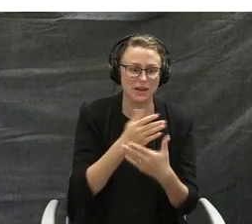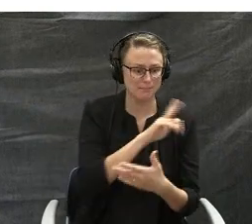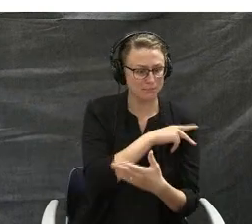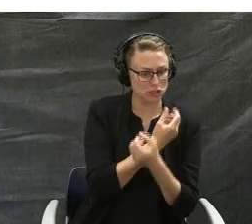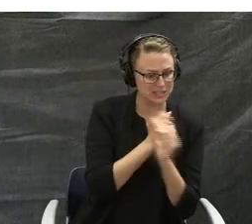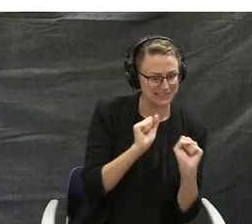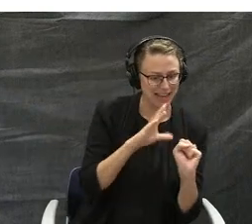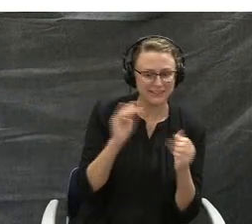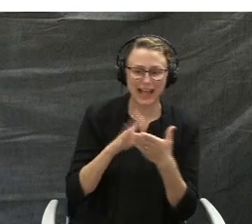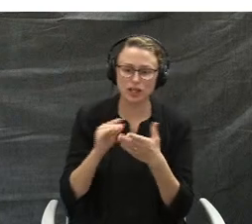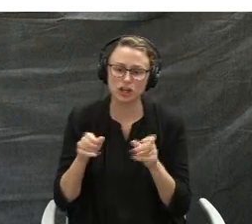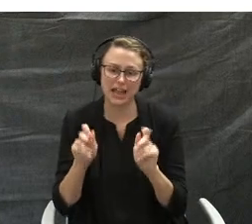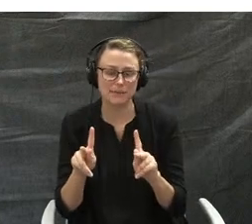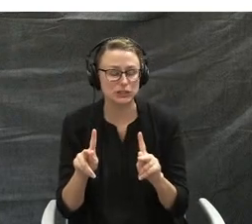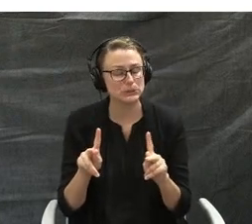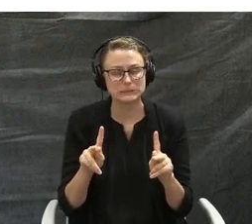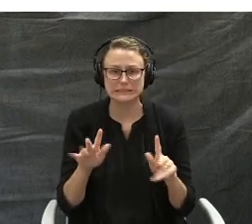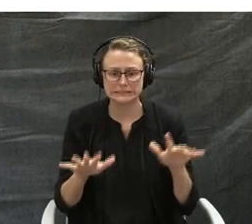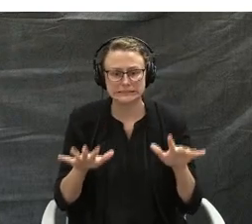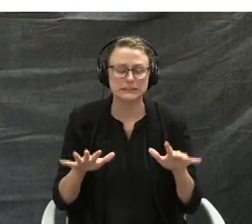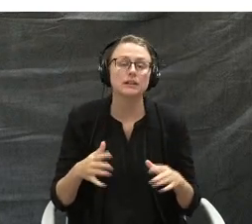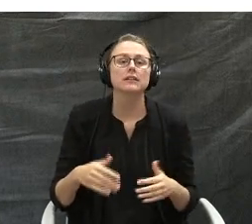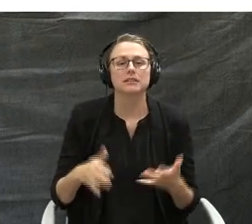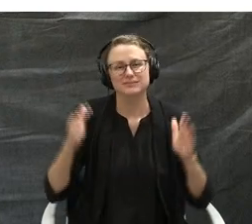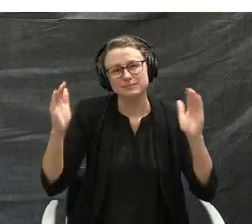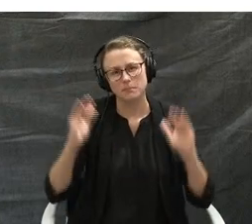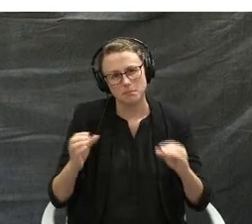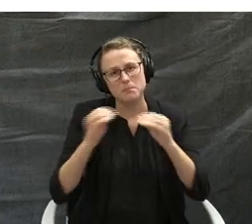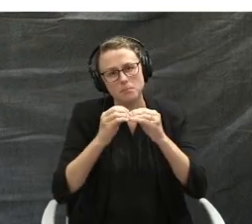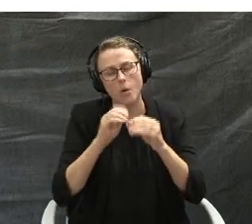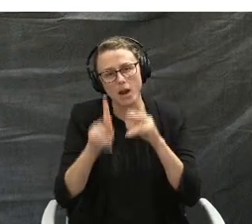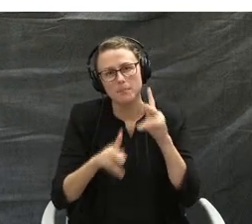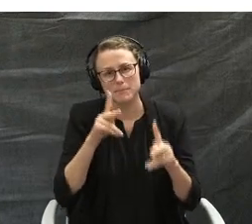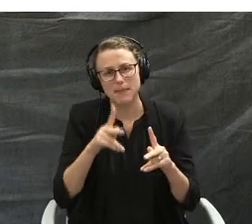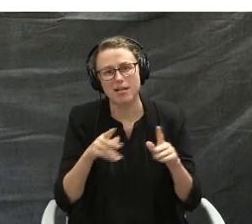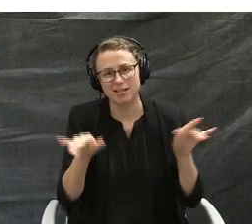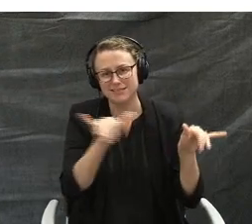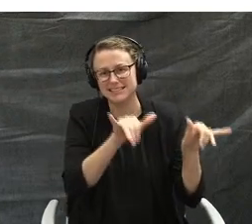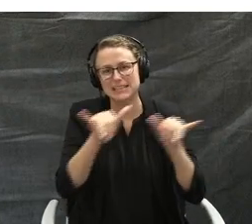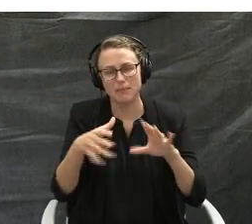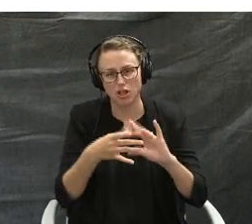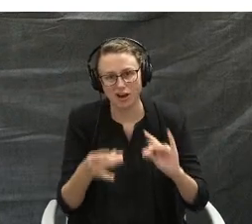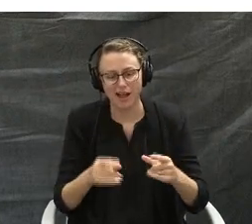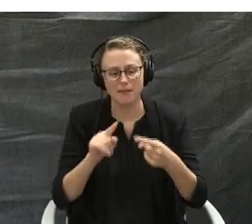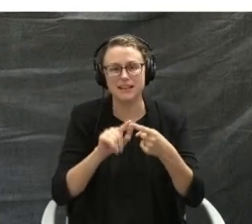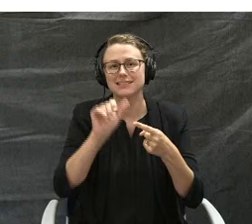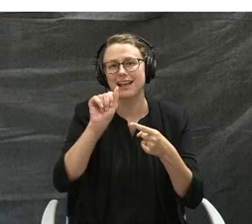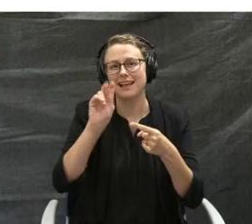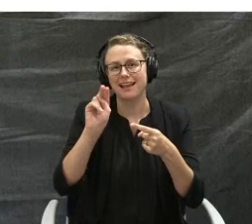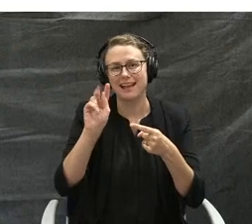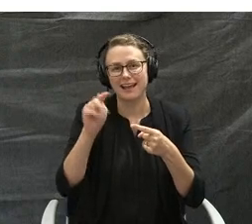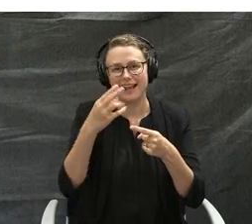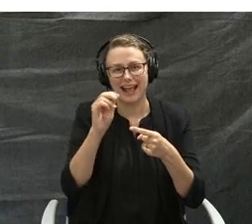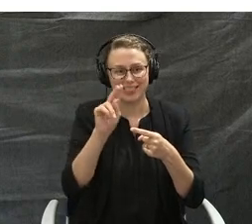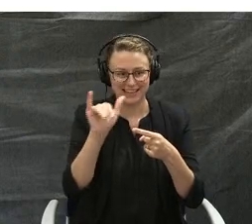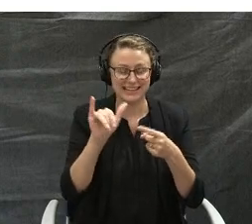opportunities. The following people submitted similar comments to that Anthony Allen and of Minnetrista Yvette